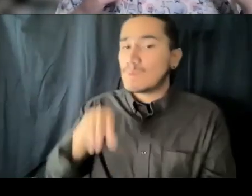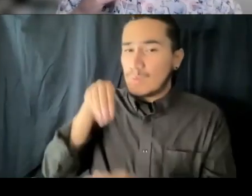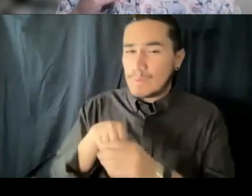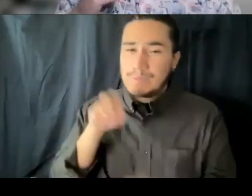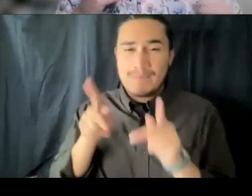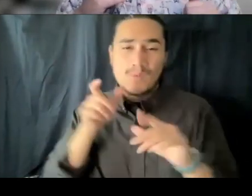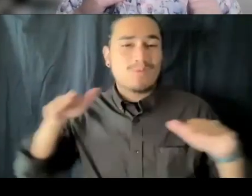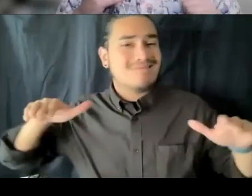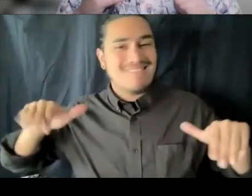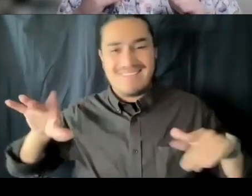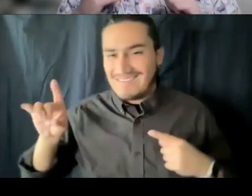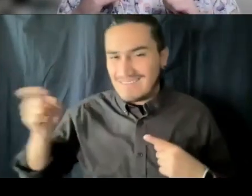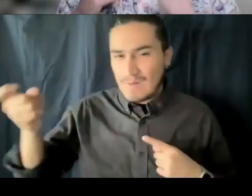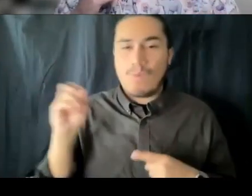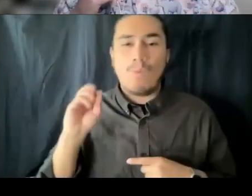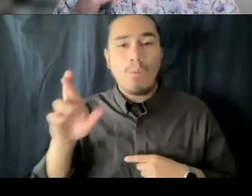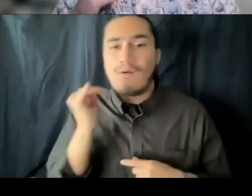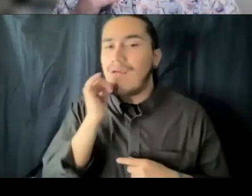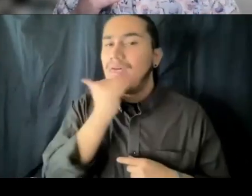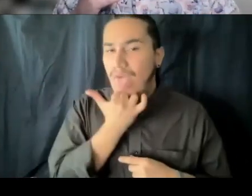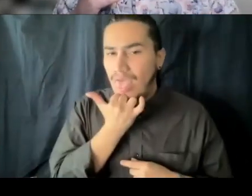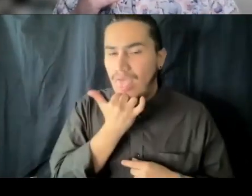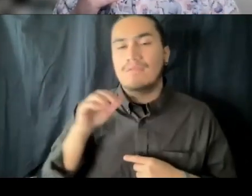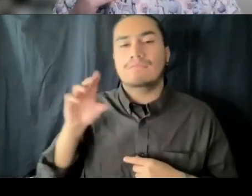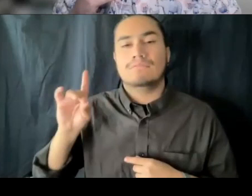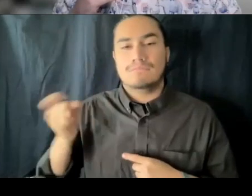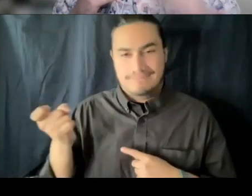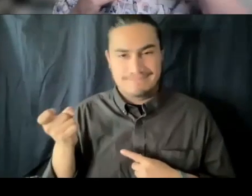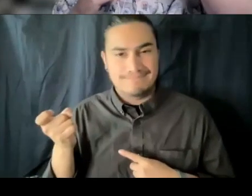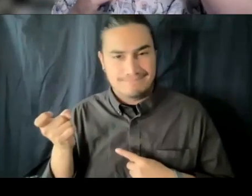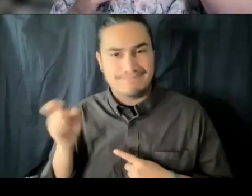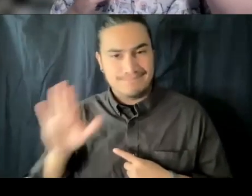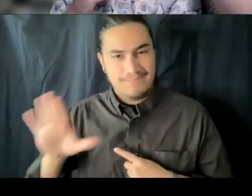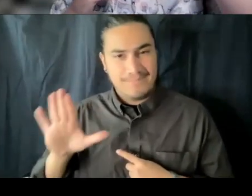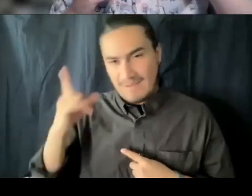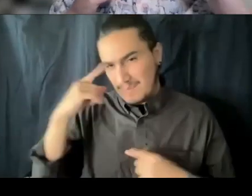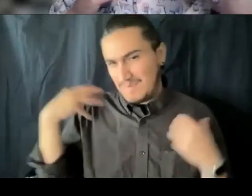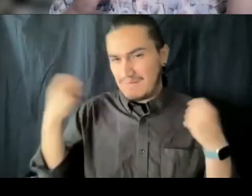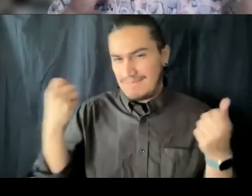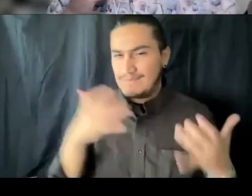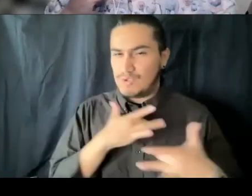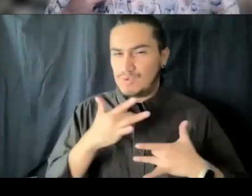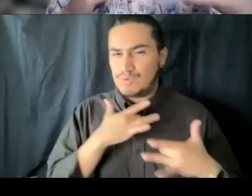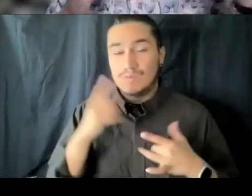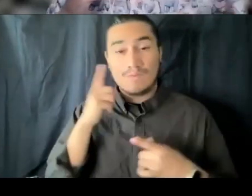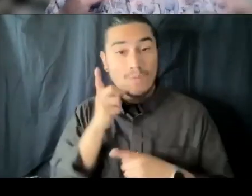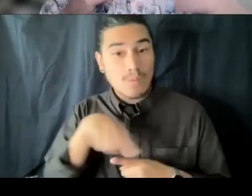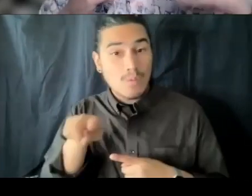or misdiagnosed mental health concerns. For those of you who are less familiar